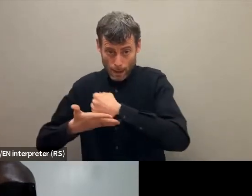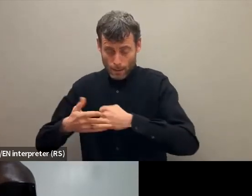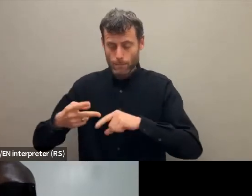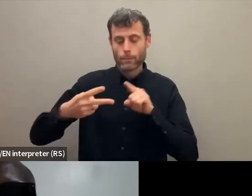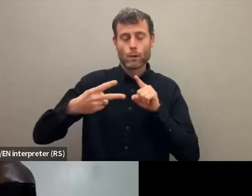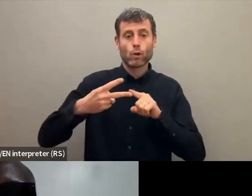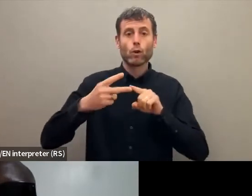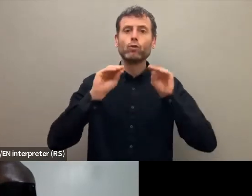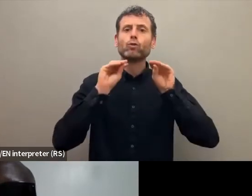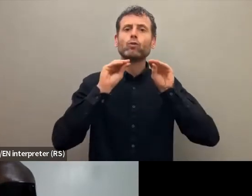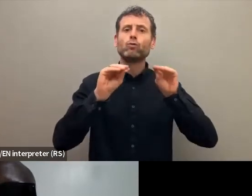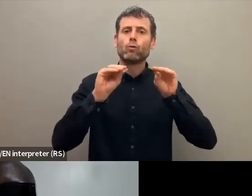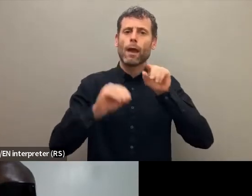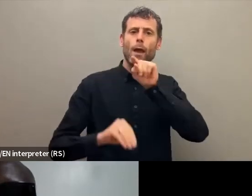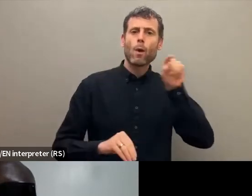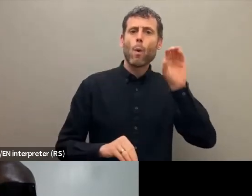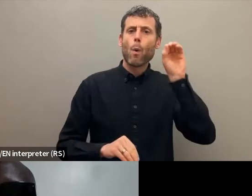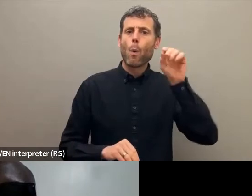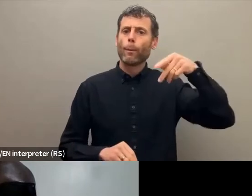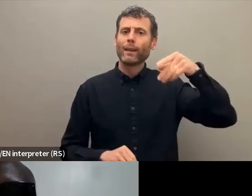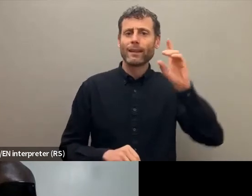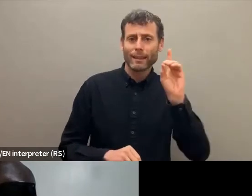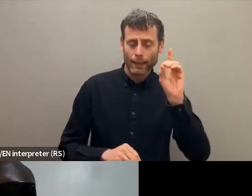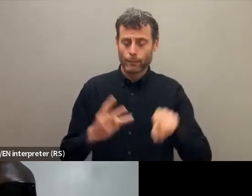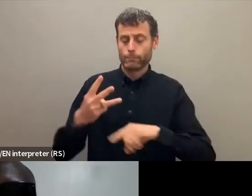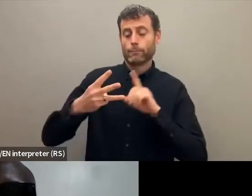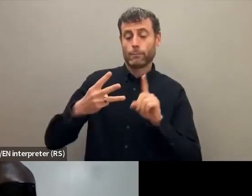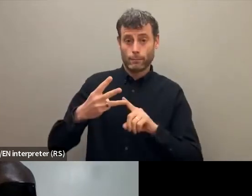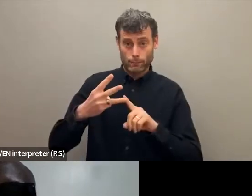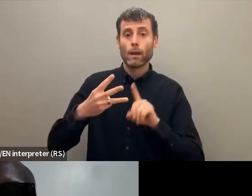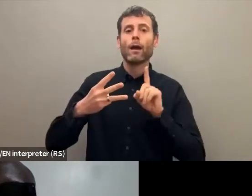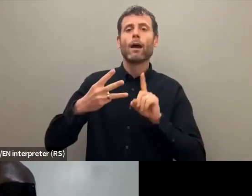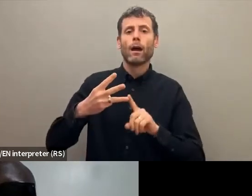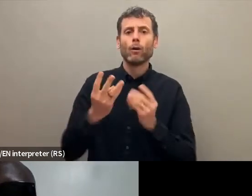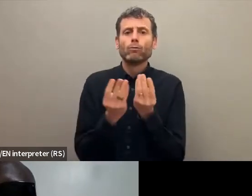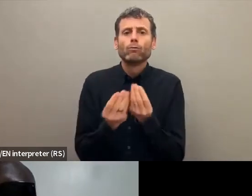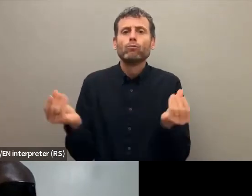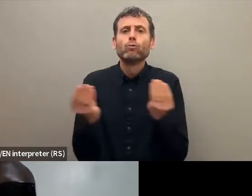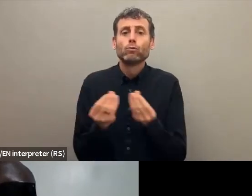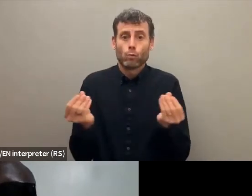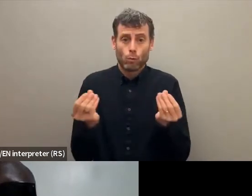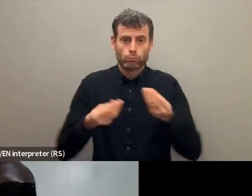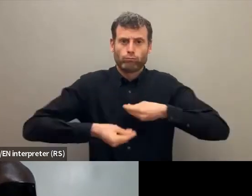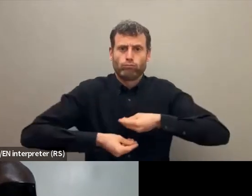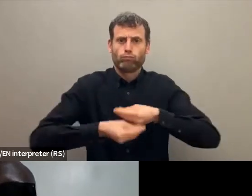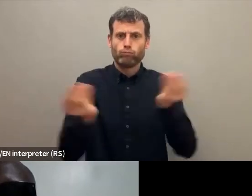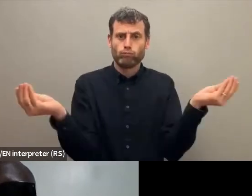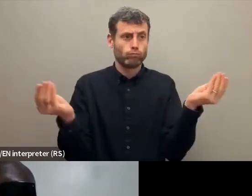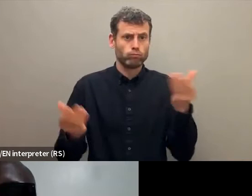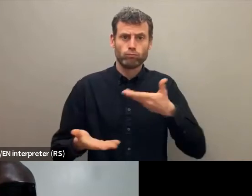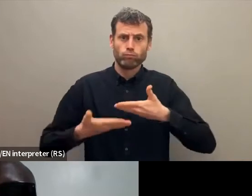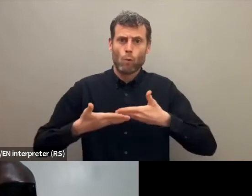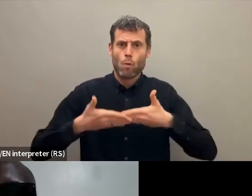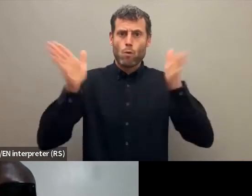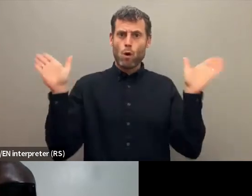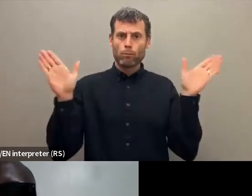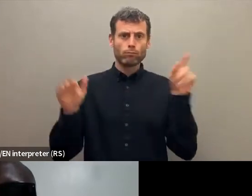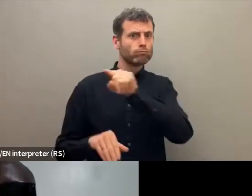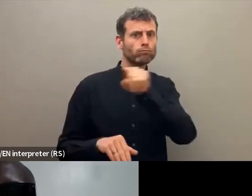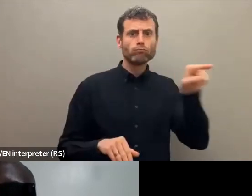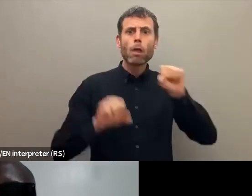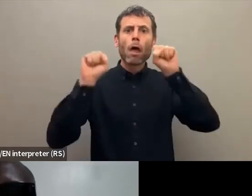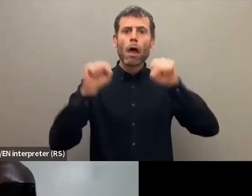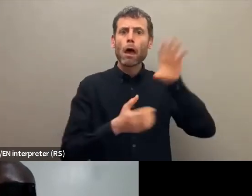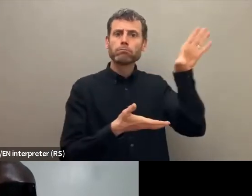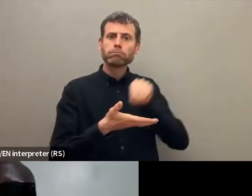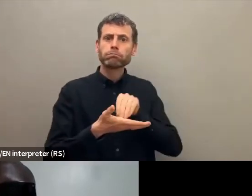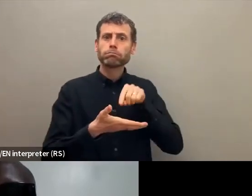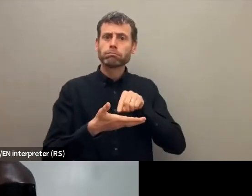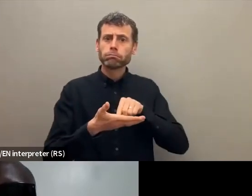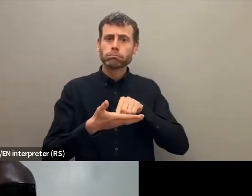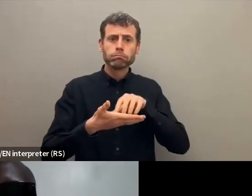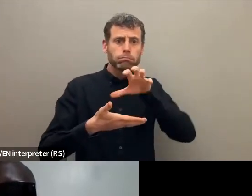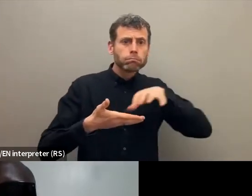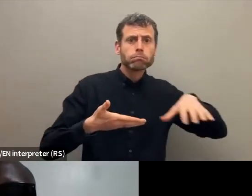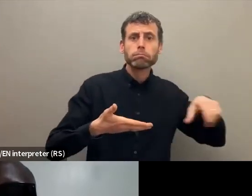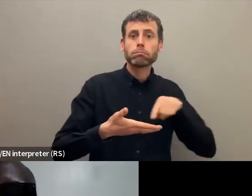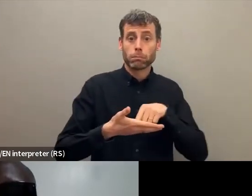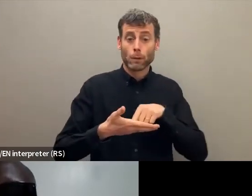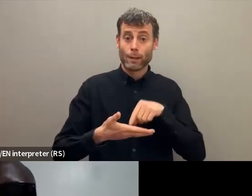Elizabeth Lockwood: developed a disability data advocacy toolkit specifically for op eds to toolkit focuses on how to advocate for better data and how to use data for advocacy.